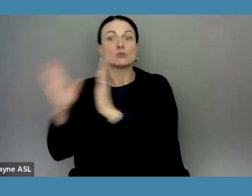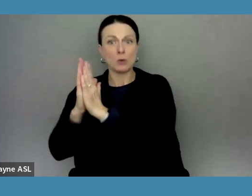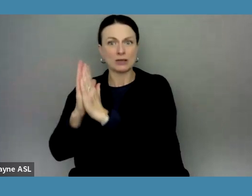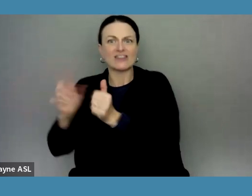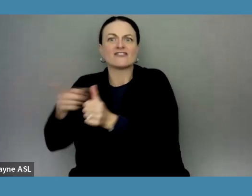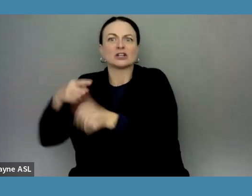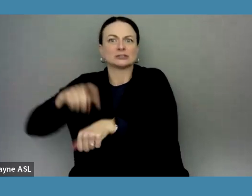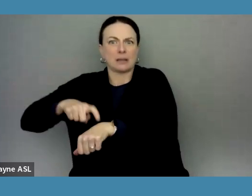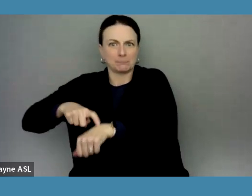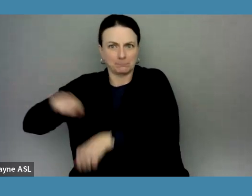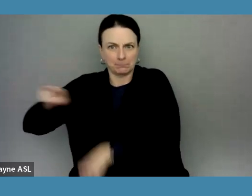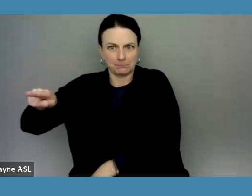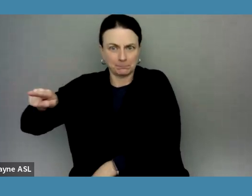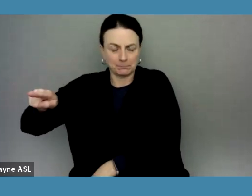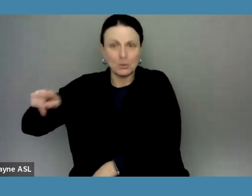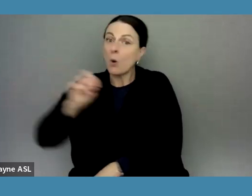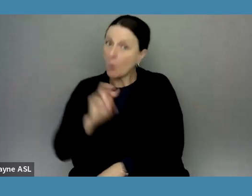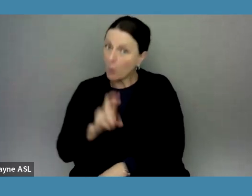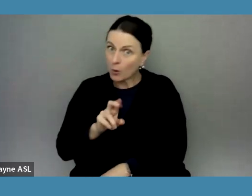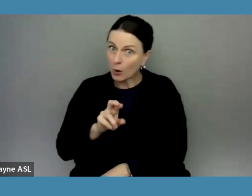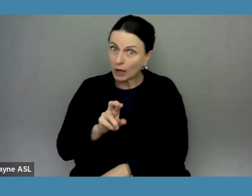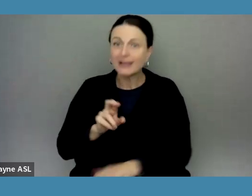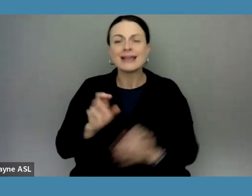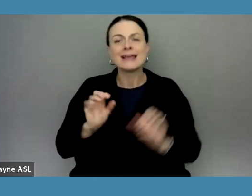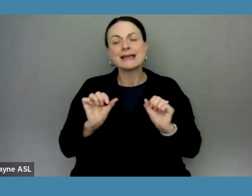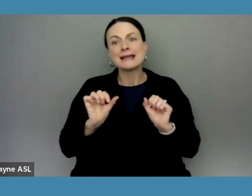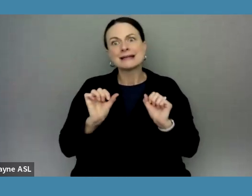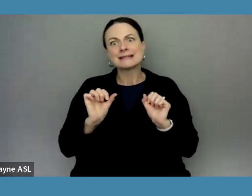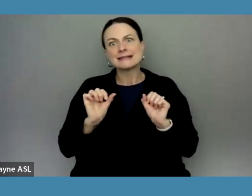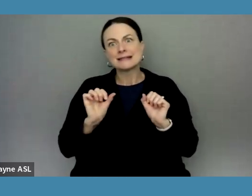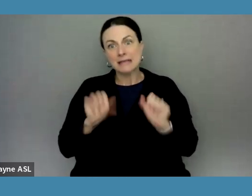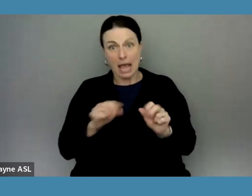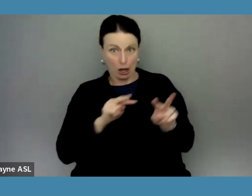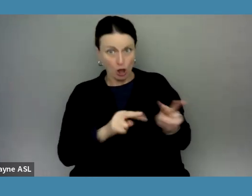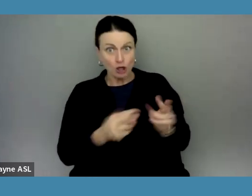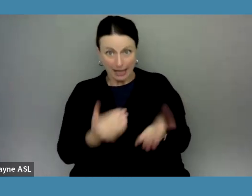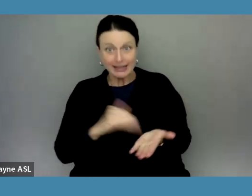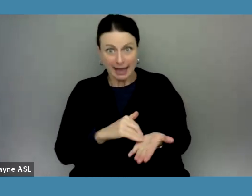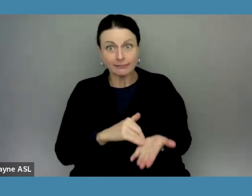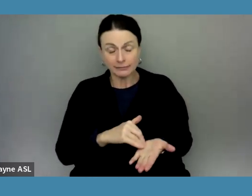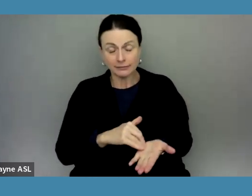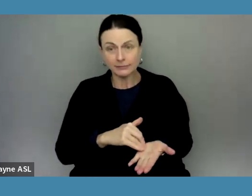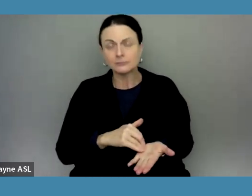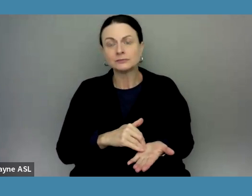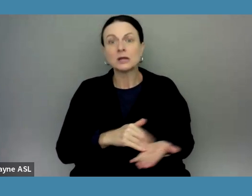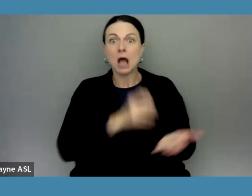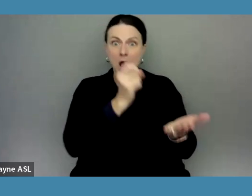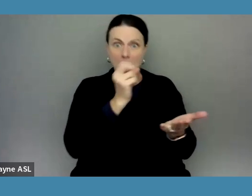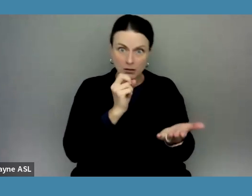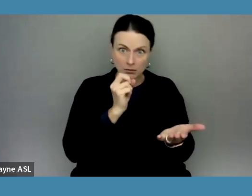But they can also look at it again and approve a portion of it,